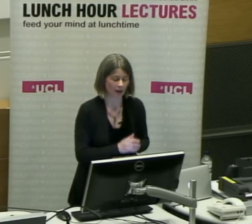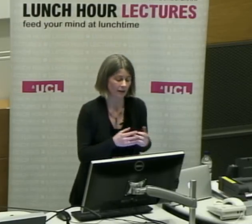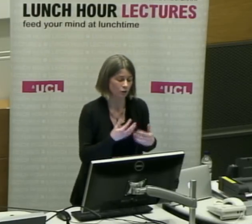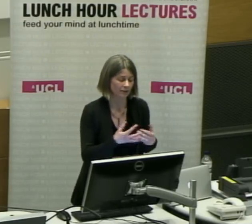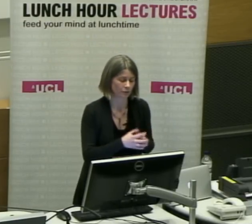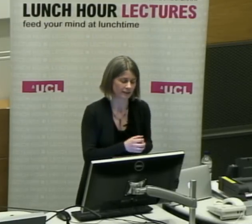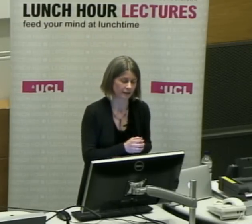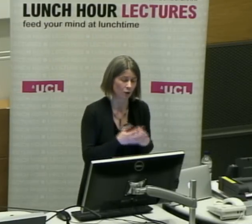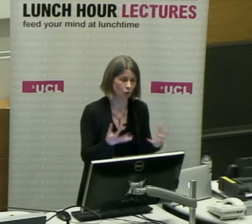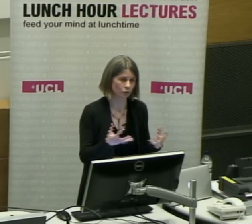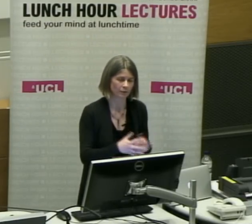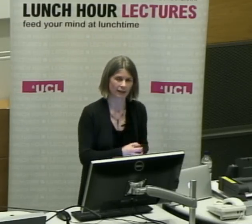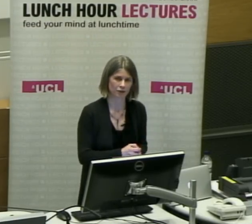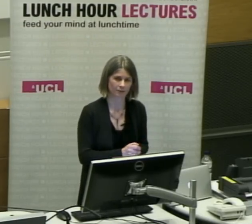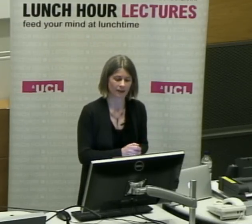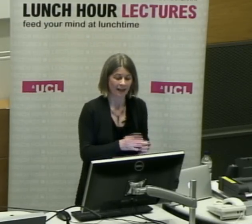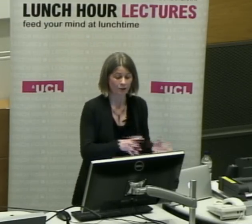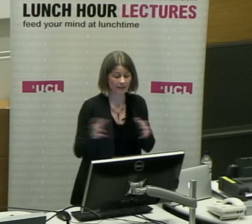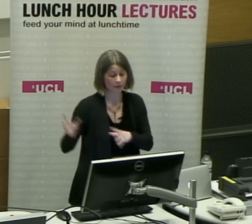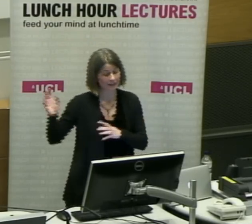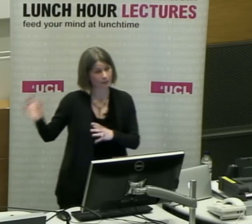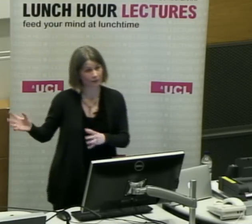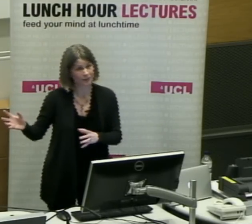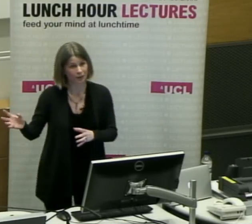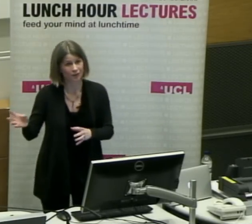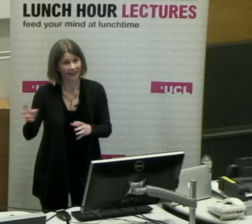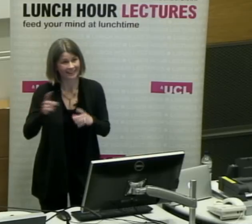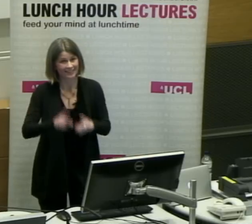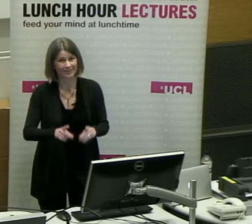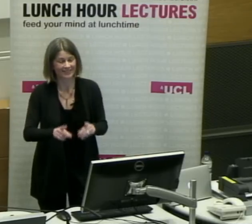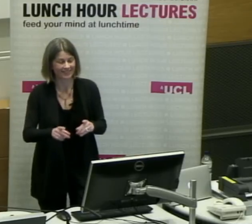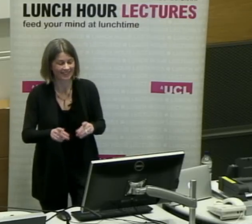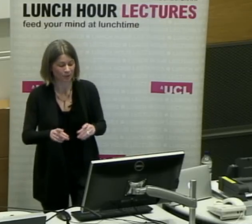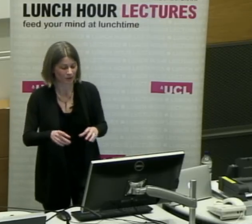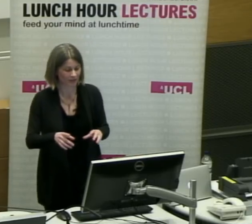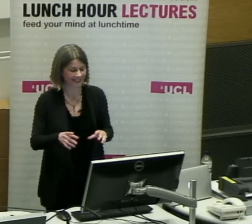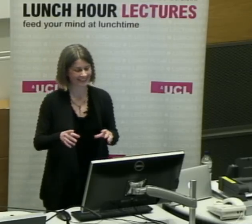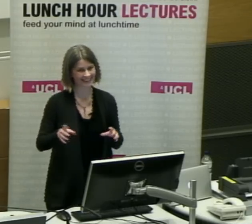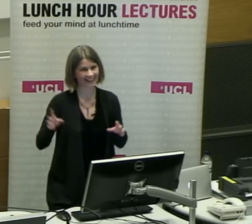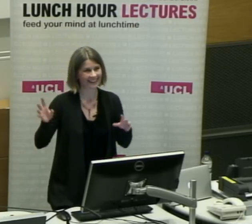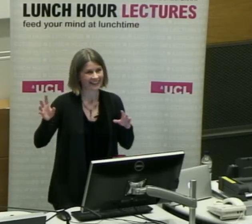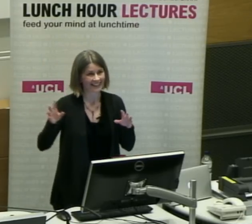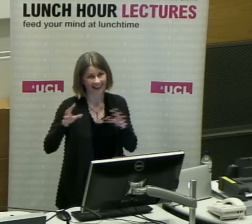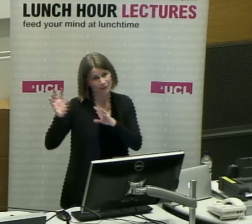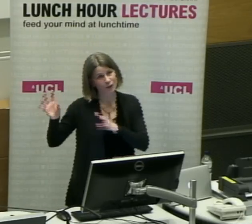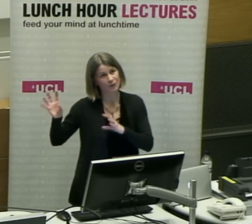and on lip-reading and on oral communication. How does that relate to my research? This gives me a really good opportunity